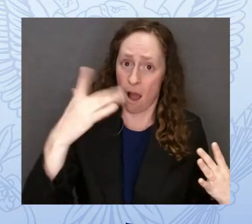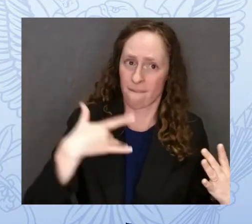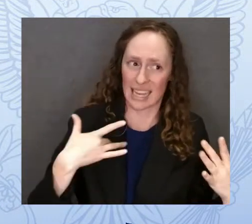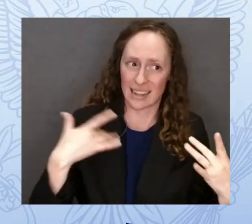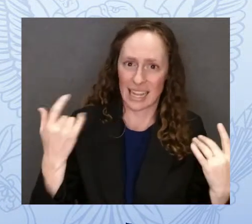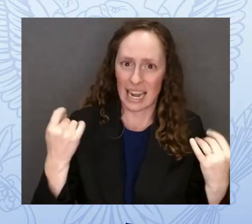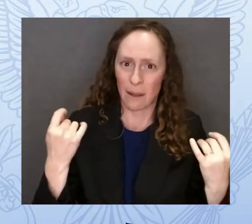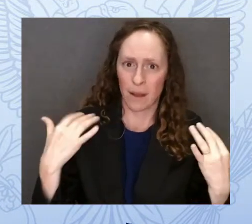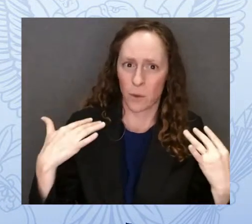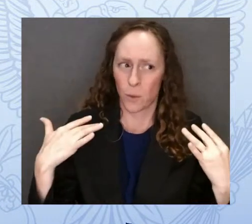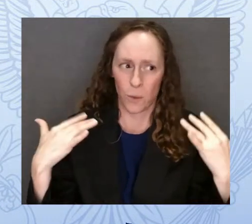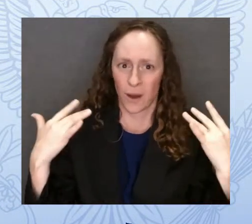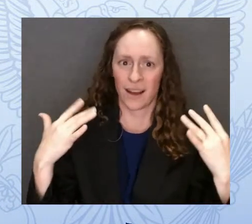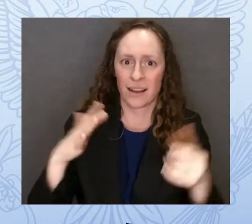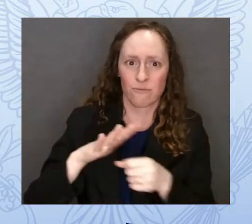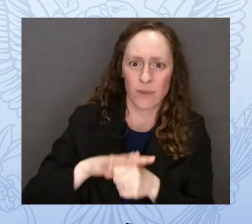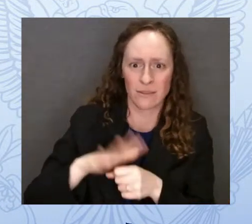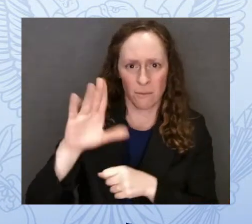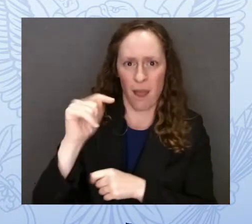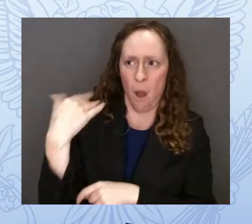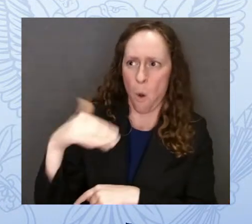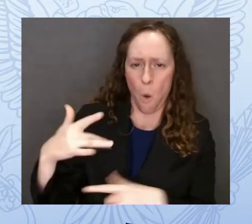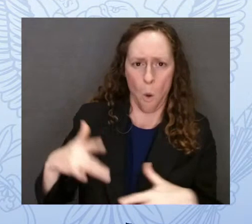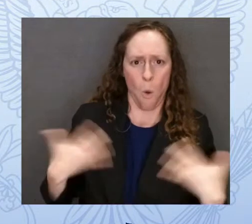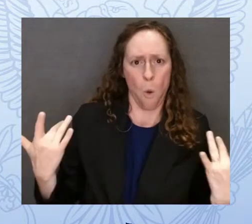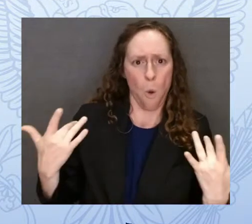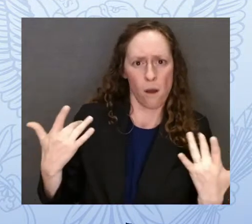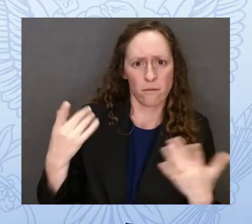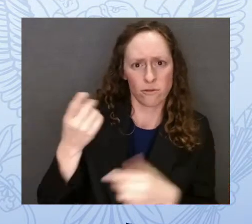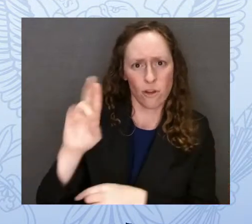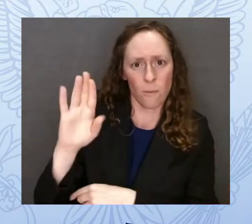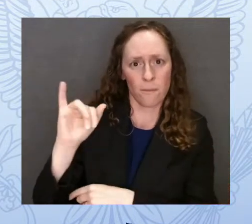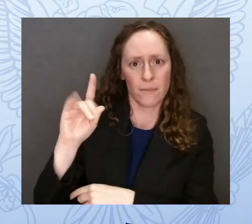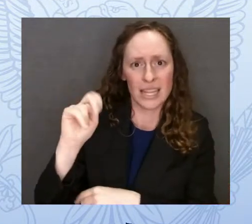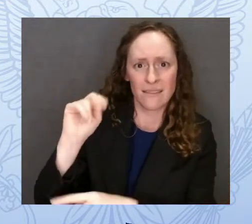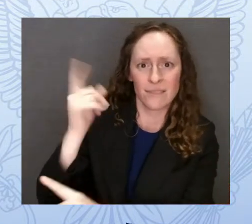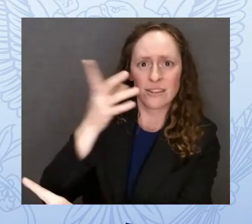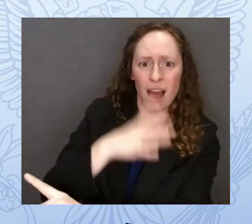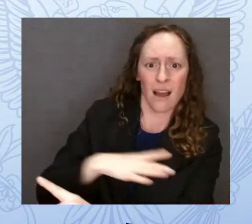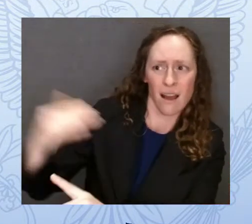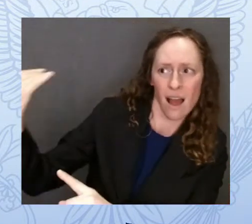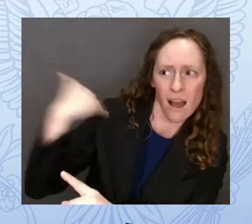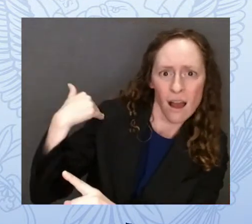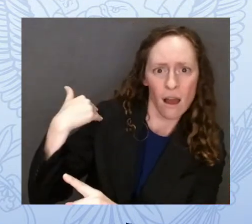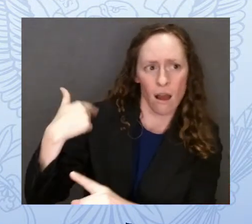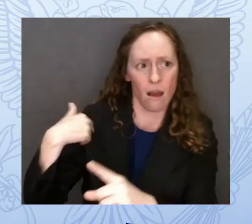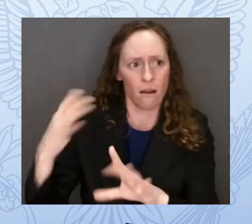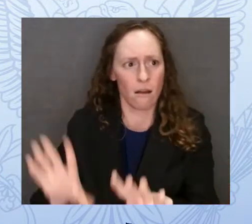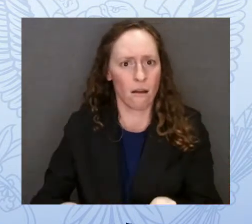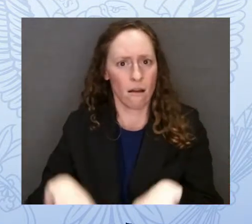it's an experience that I hope many chefs get to have. I am so excited, and it gives me great pleasure